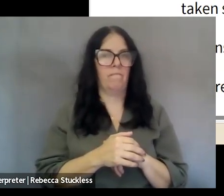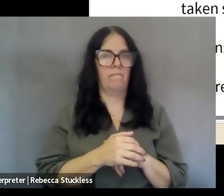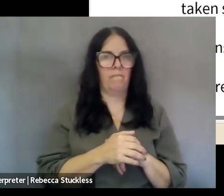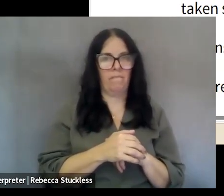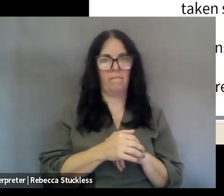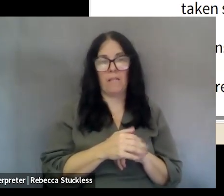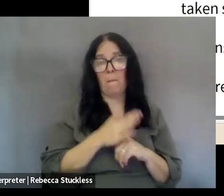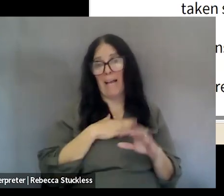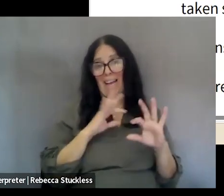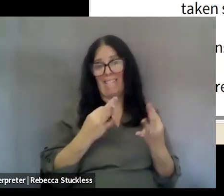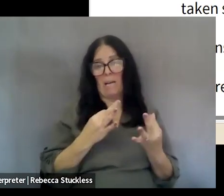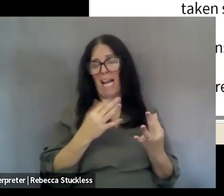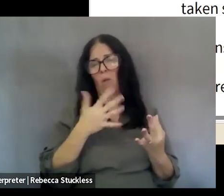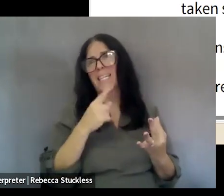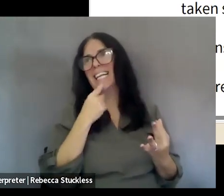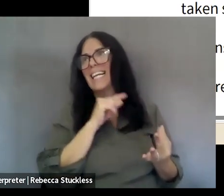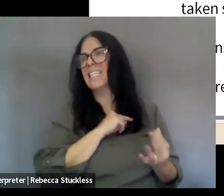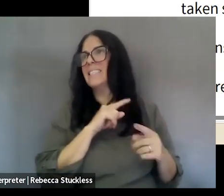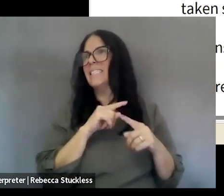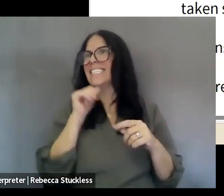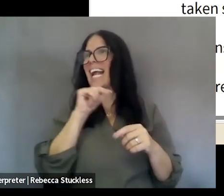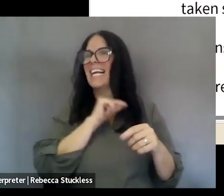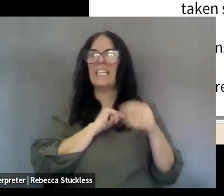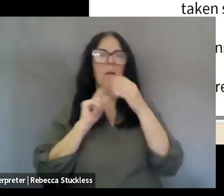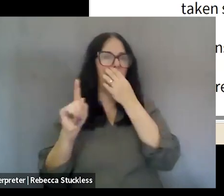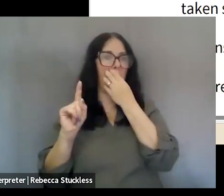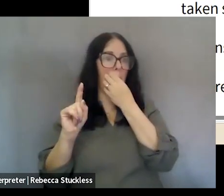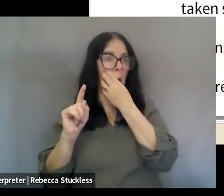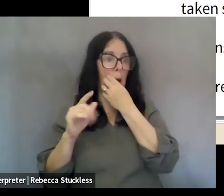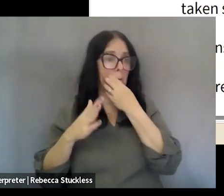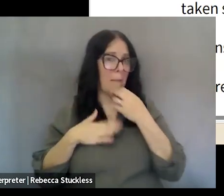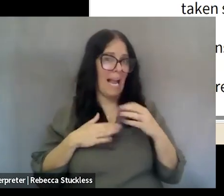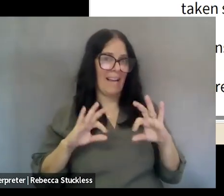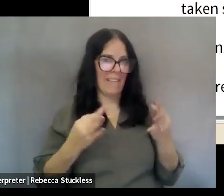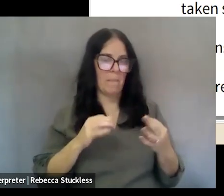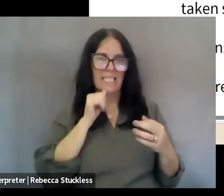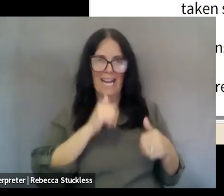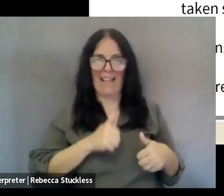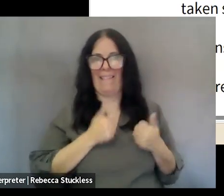because it's not like something to be guilty of, but my family isn't living with it, so when I go